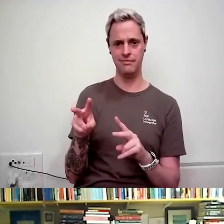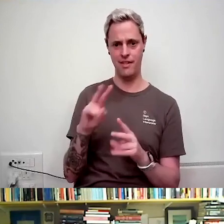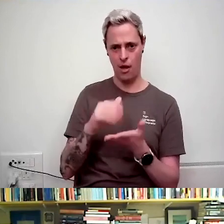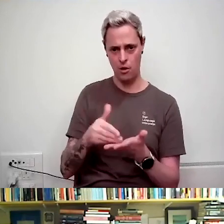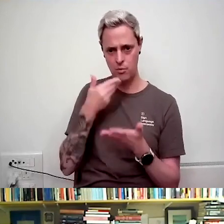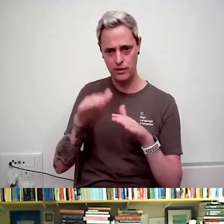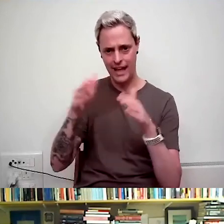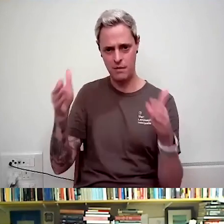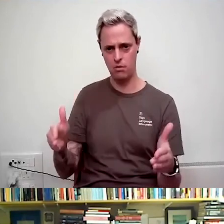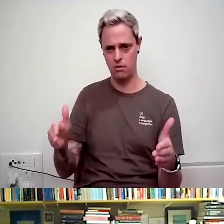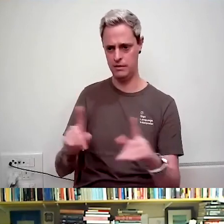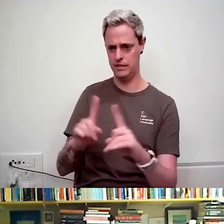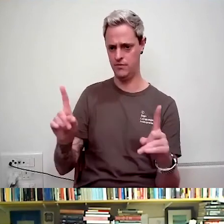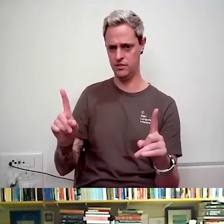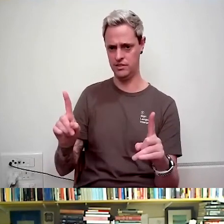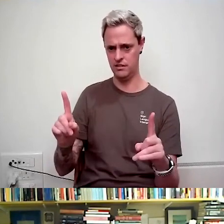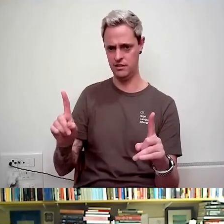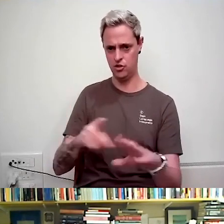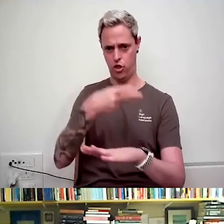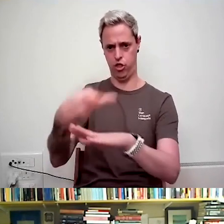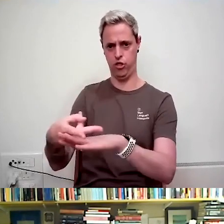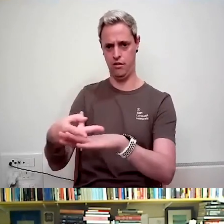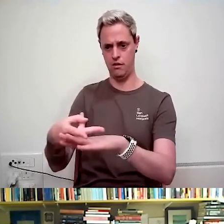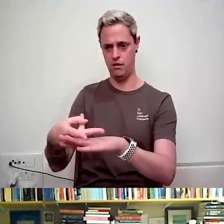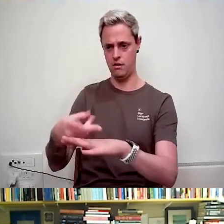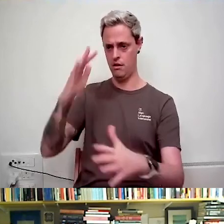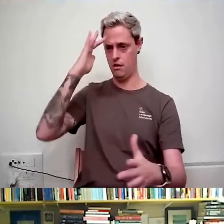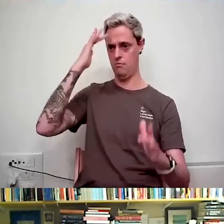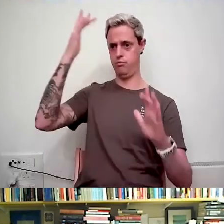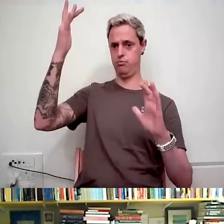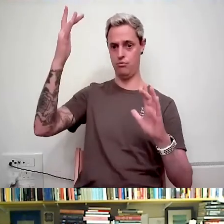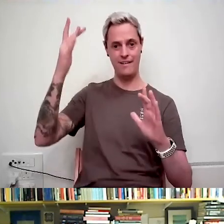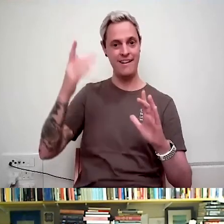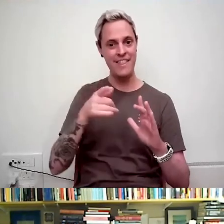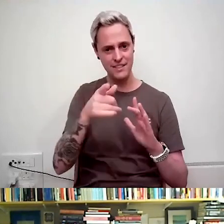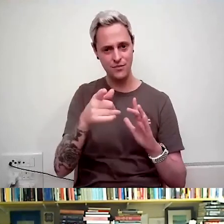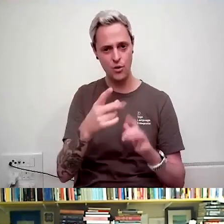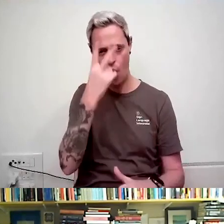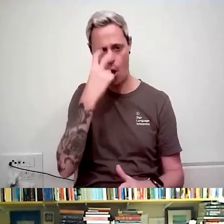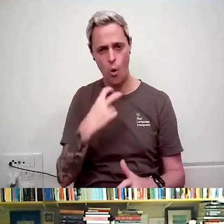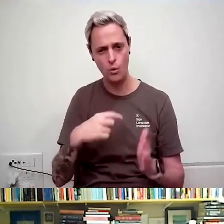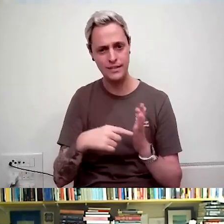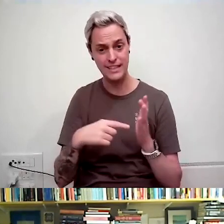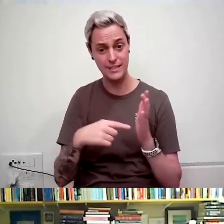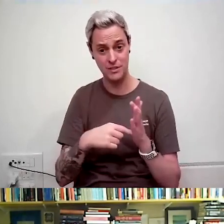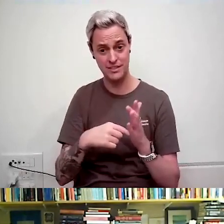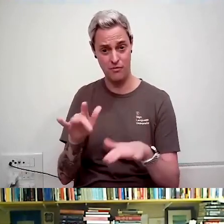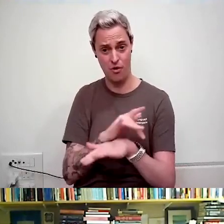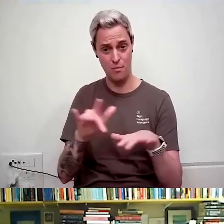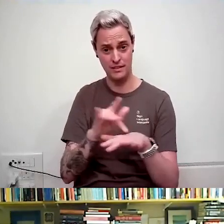and they go up and they lay their body on it, that's like a classic Old Testament prophetic performance. That you can say,